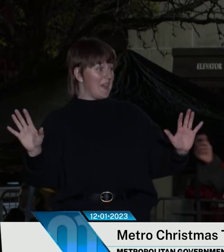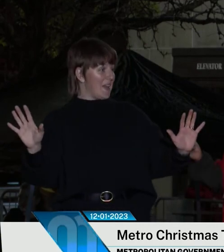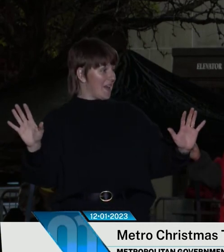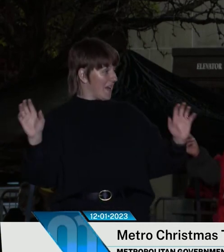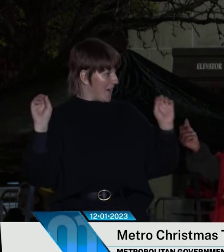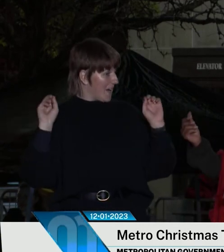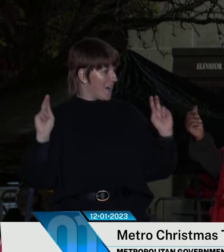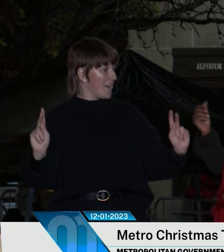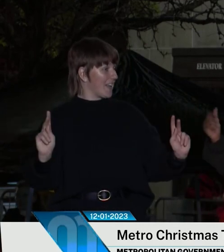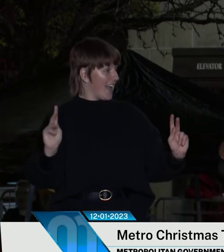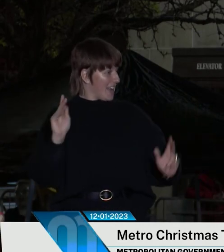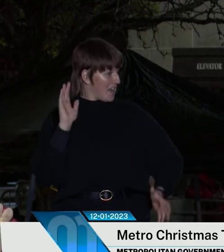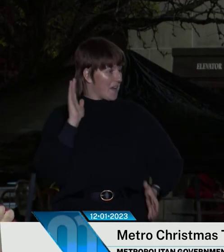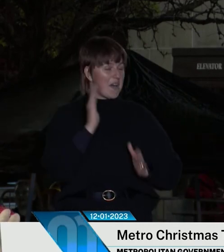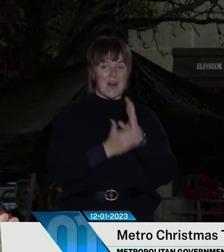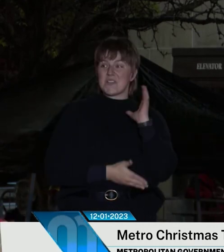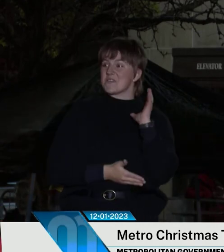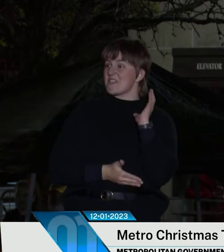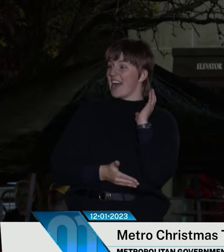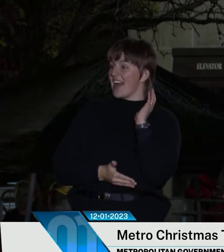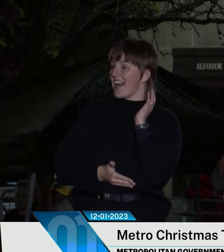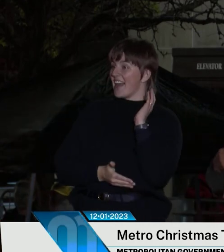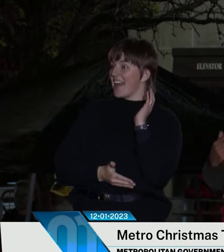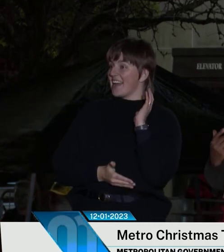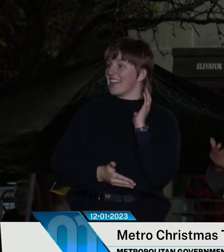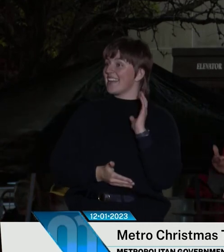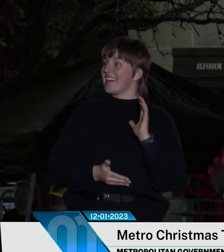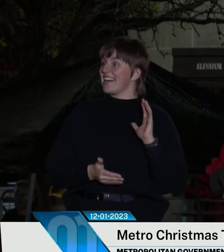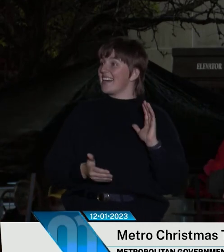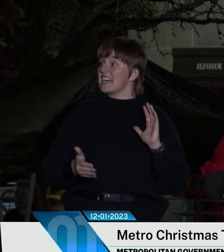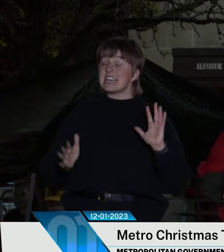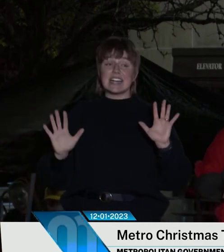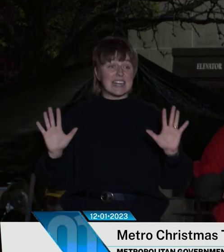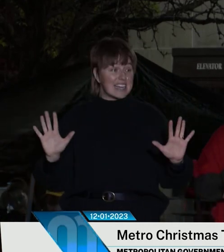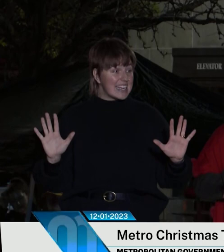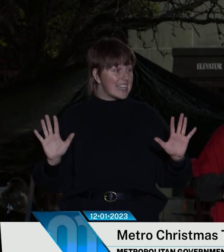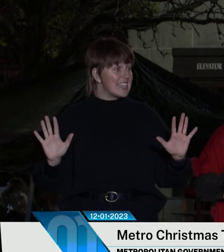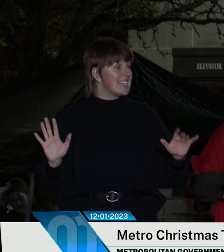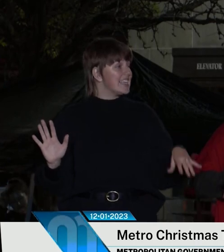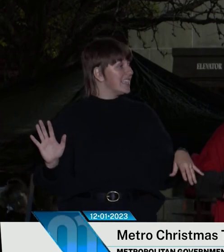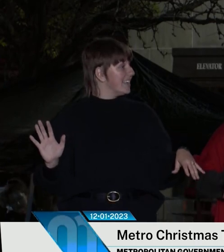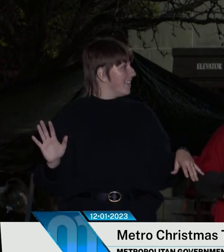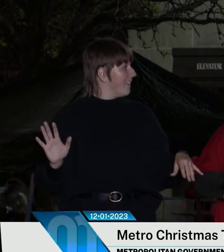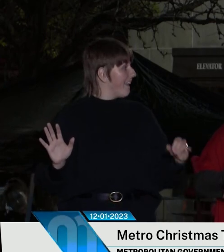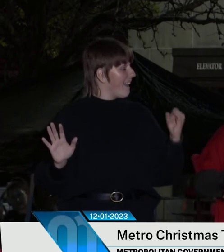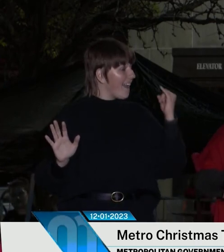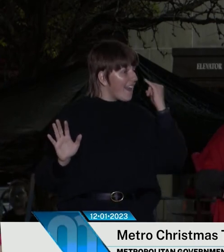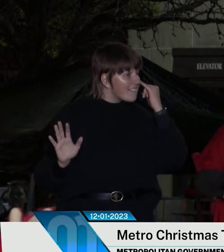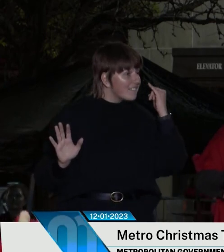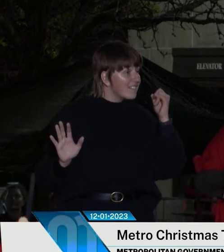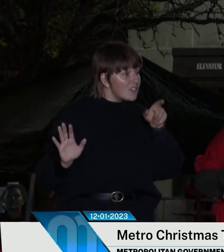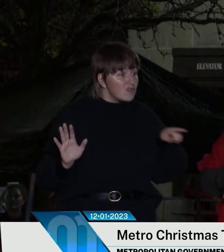HIM, OKAY. ALL RIGHT. ALL RIGHT. OUR MAYOR IS GOING TO GO DOWN